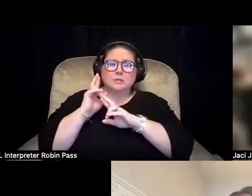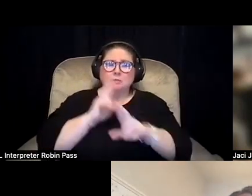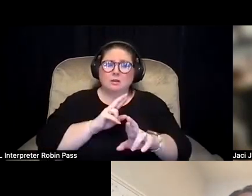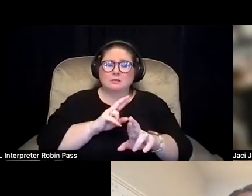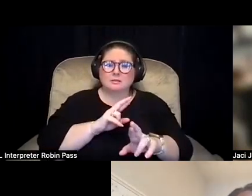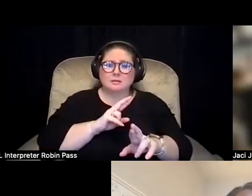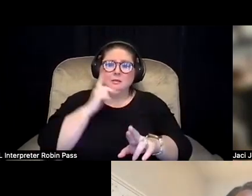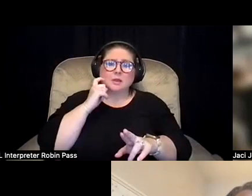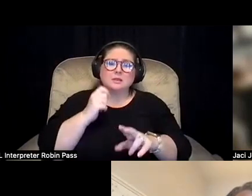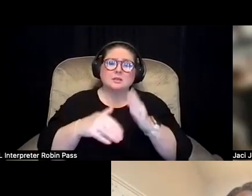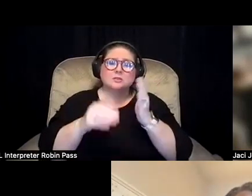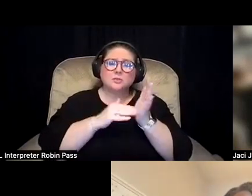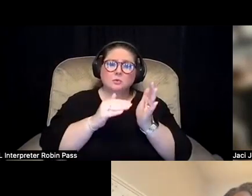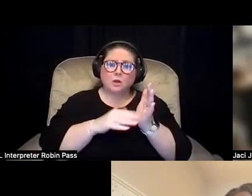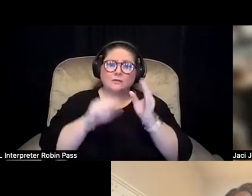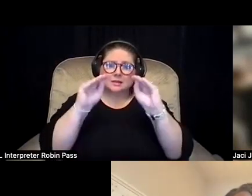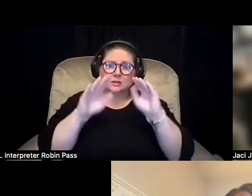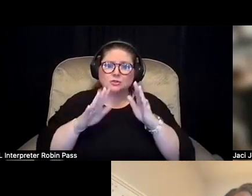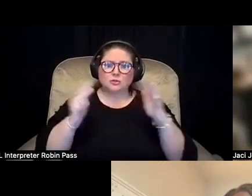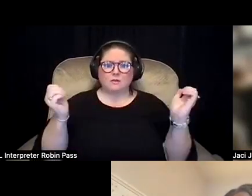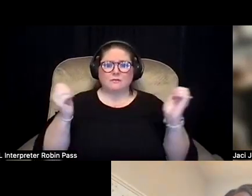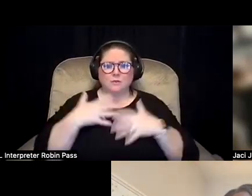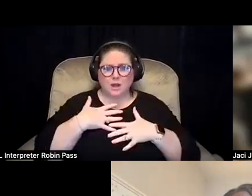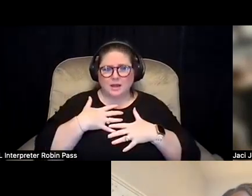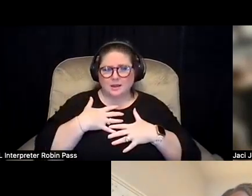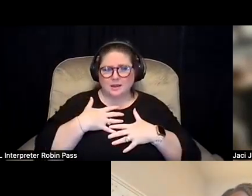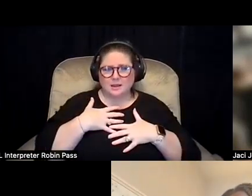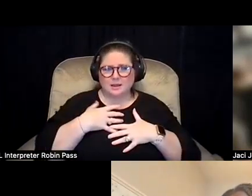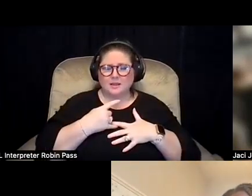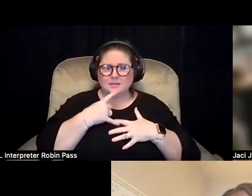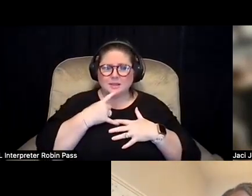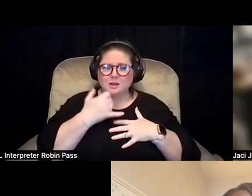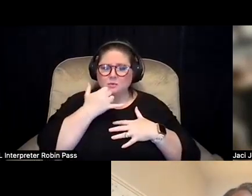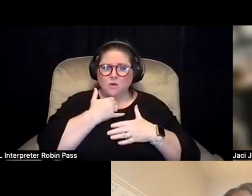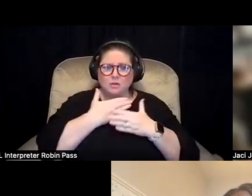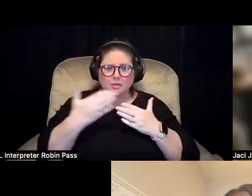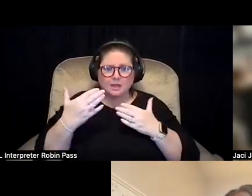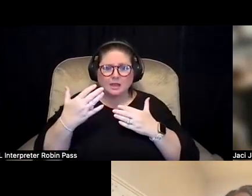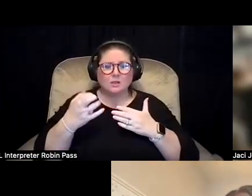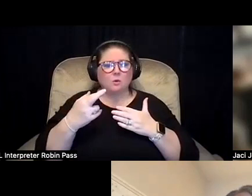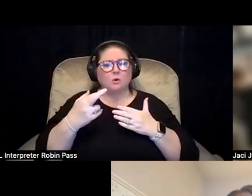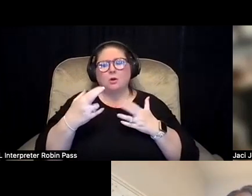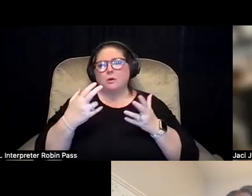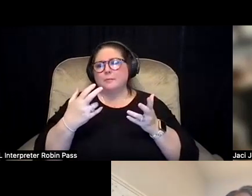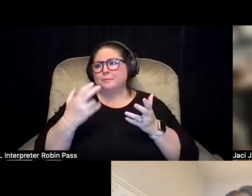often teachers are afraid of you know saying the wrong thing or you know if if their positionality